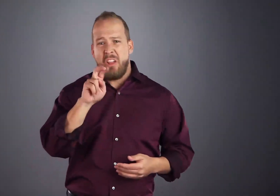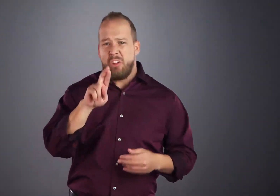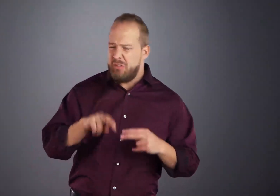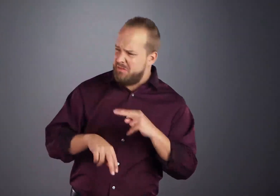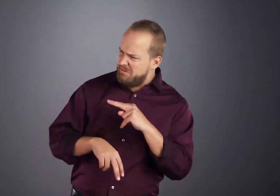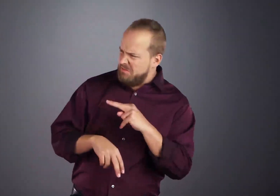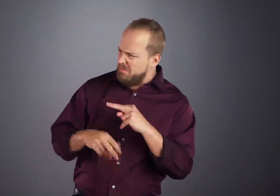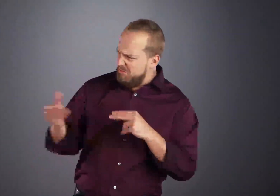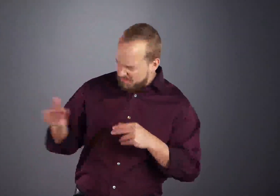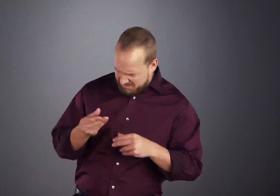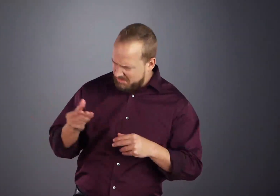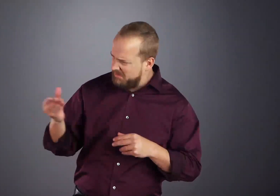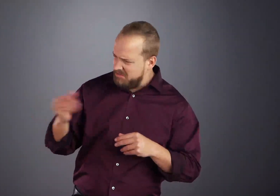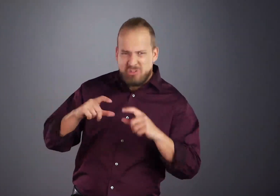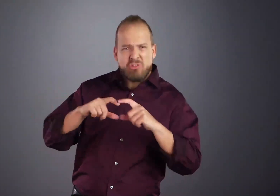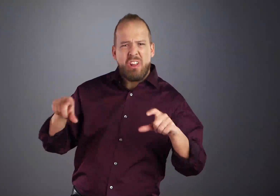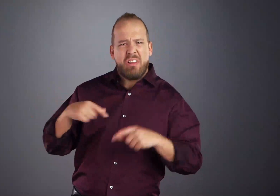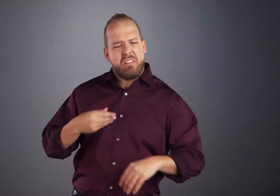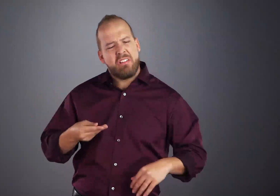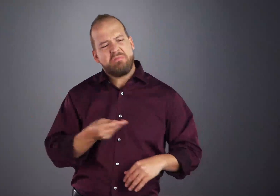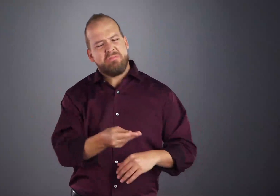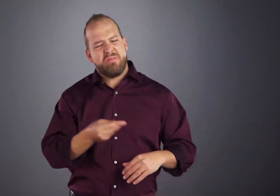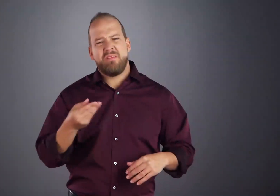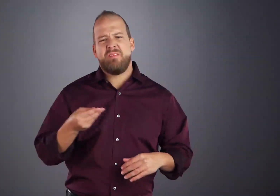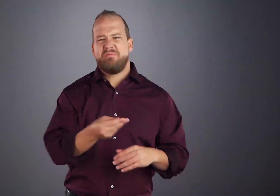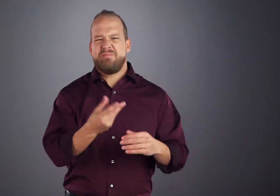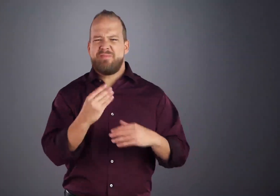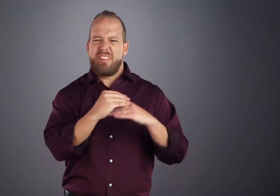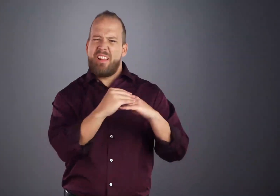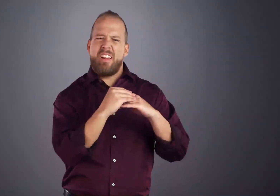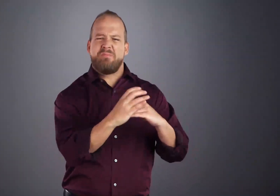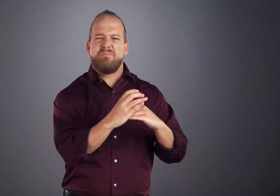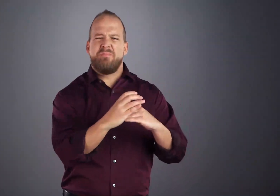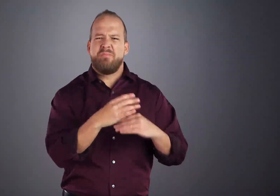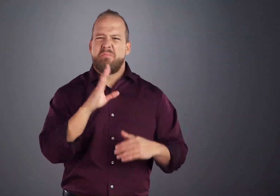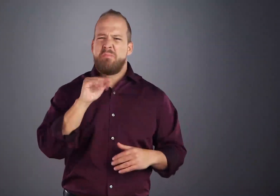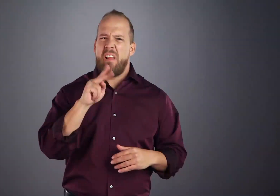The local banker watched me whirl fat checks in and out of his till